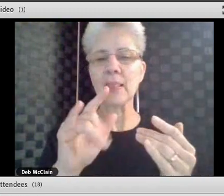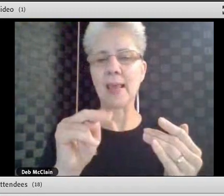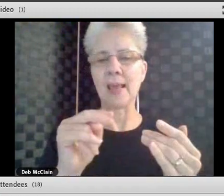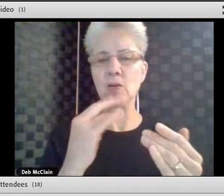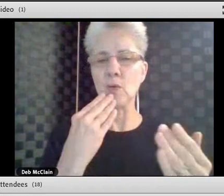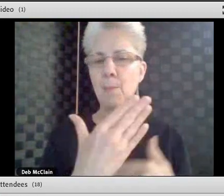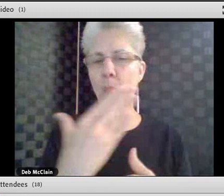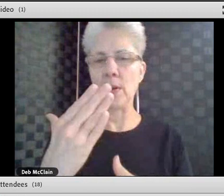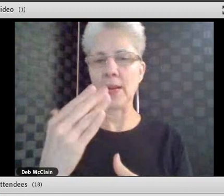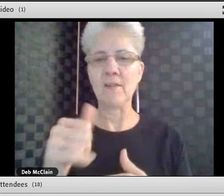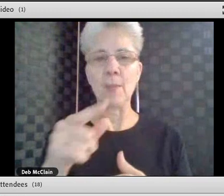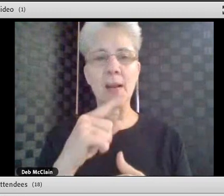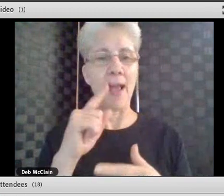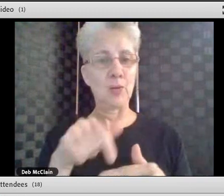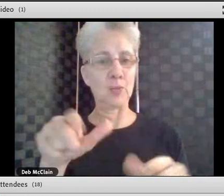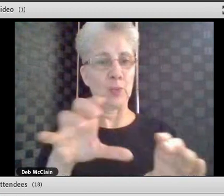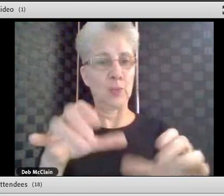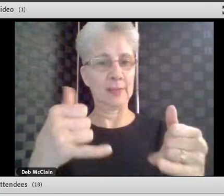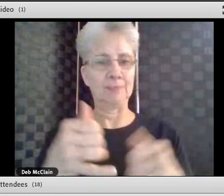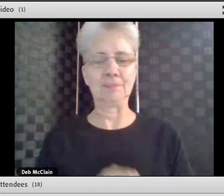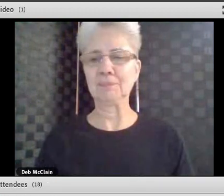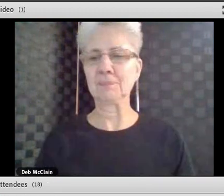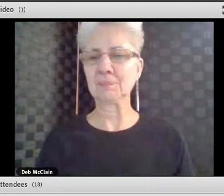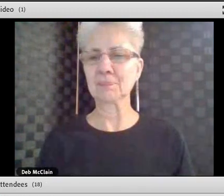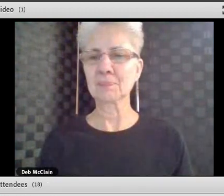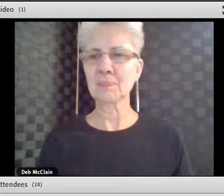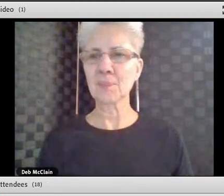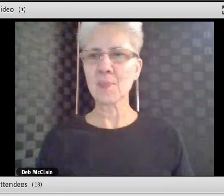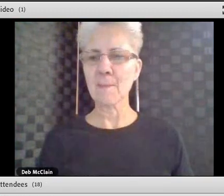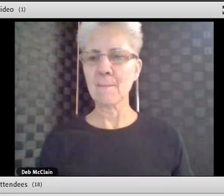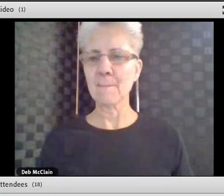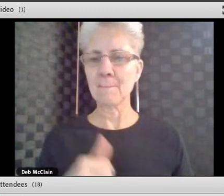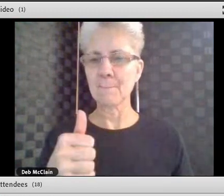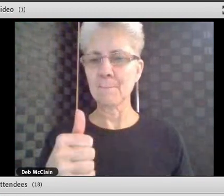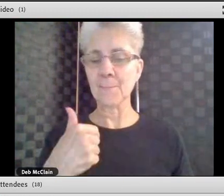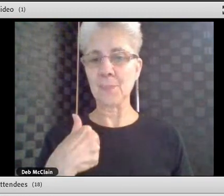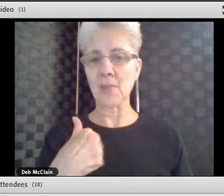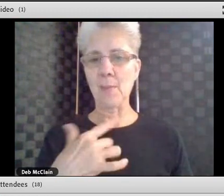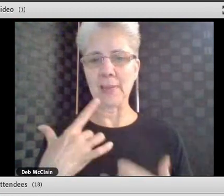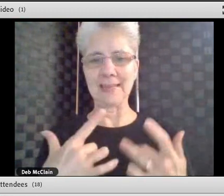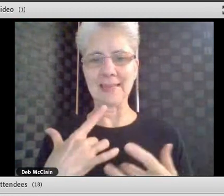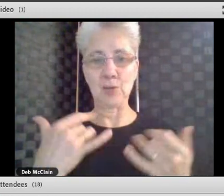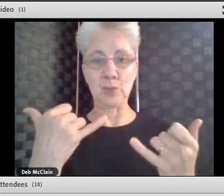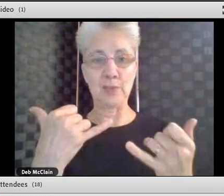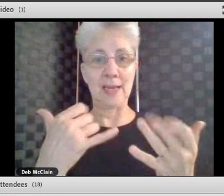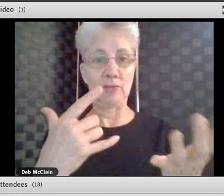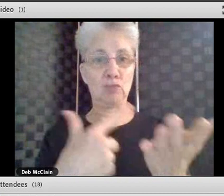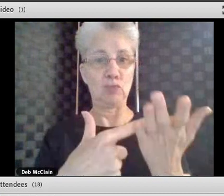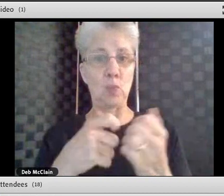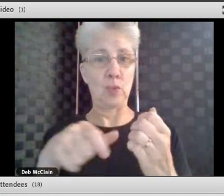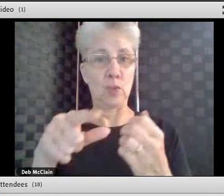How's everyone doing? I'm so excited today to talk to you about virtual